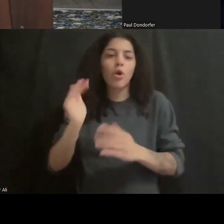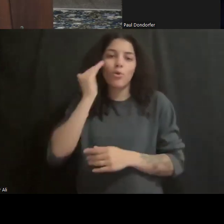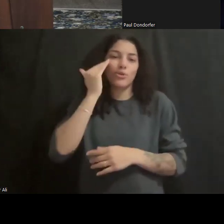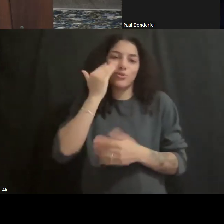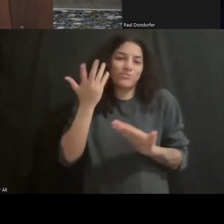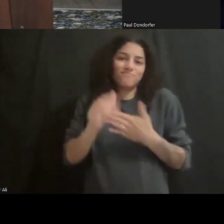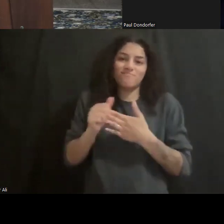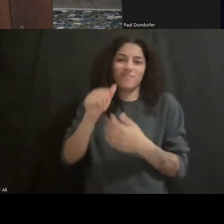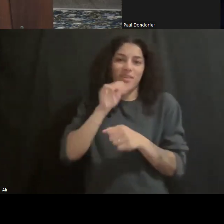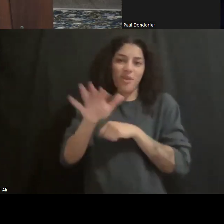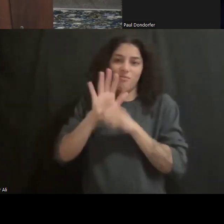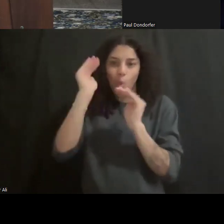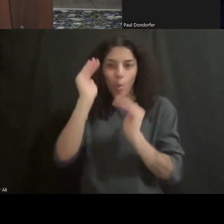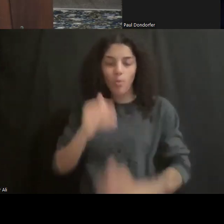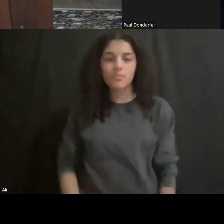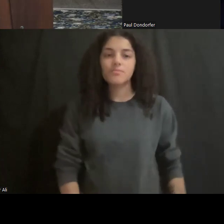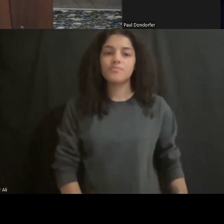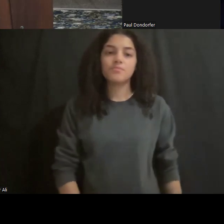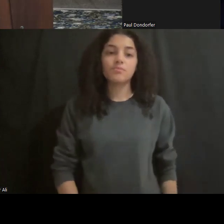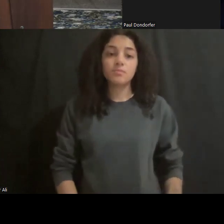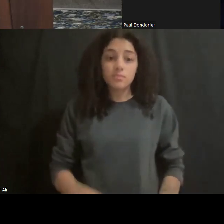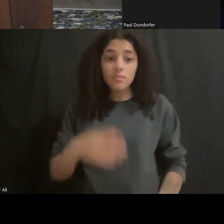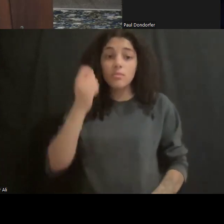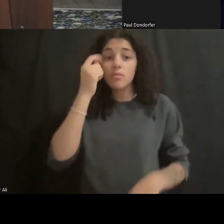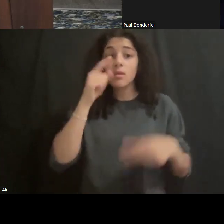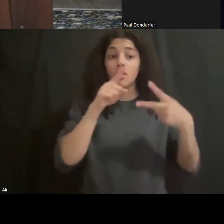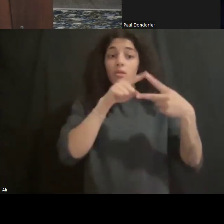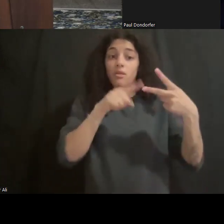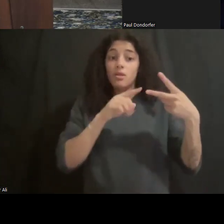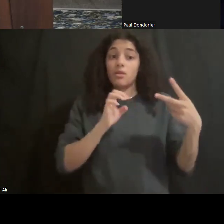if the two top executives of the equipment supplier and the two top executives at the